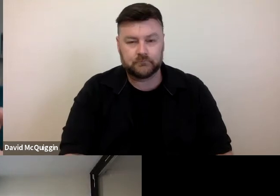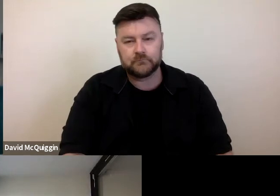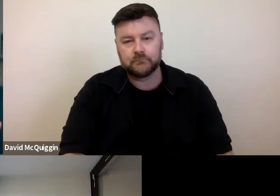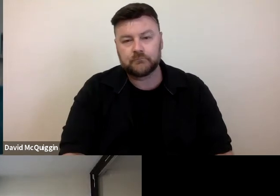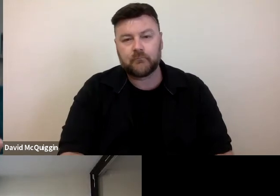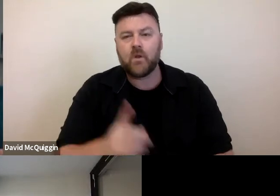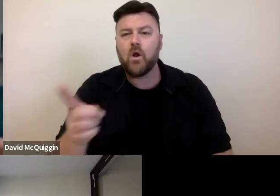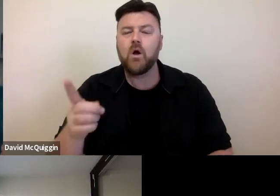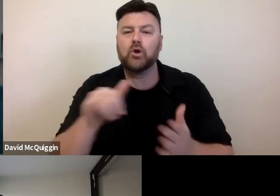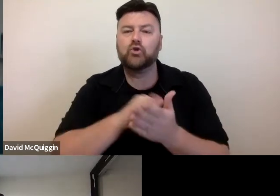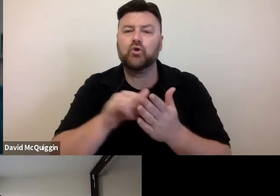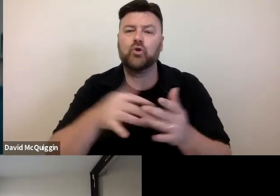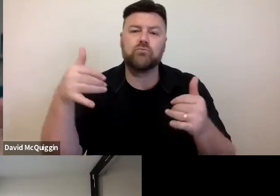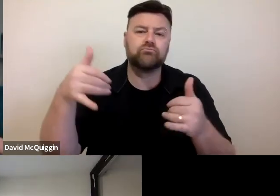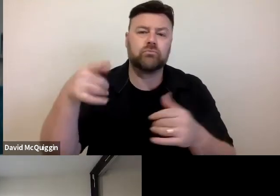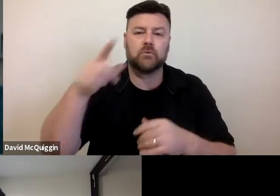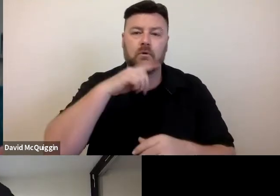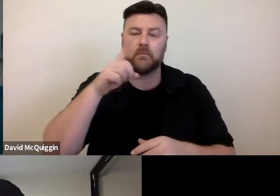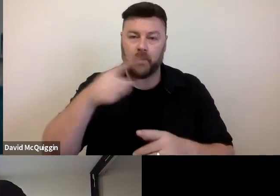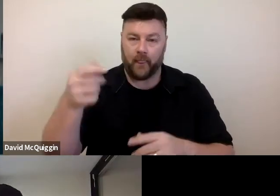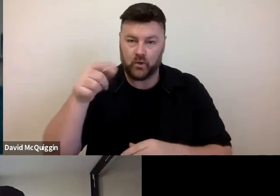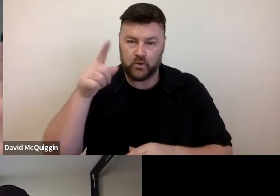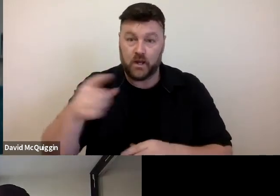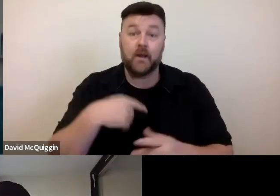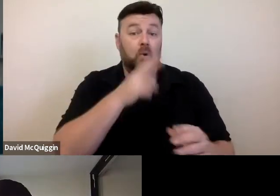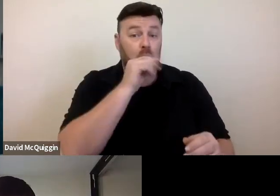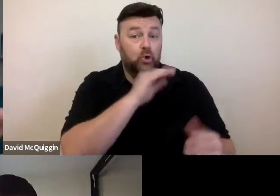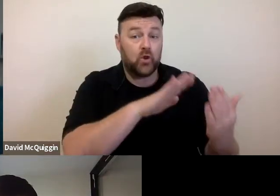rappers use and then the youth community got on to that - it is